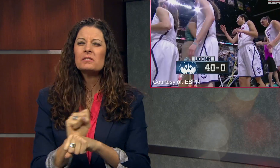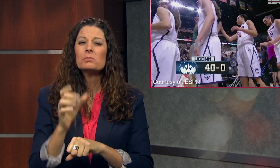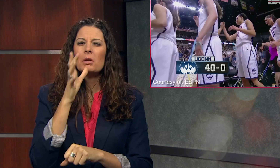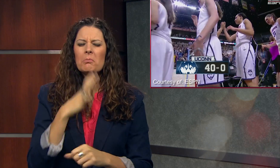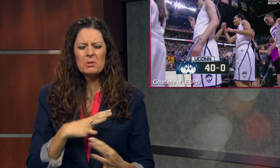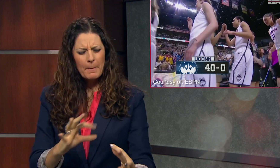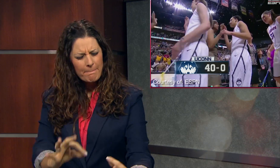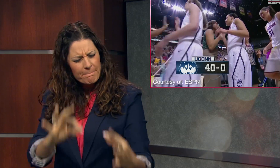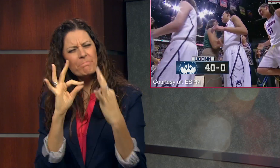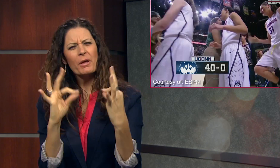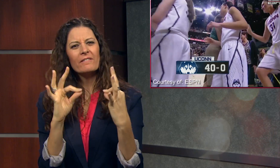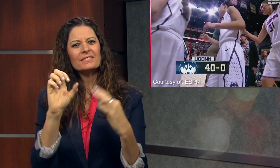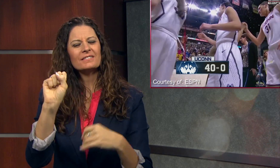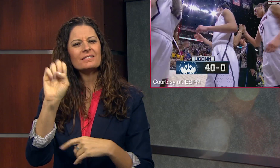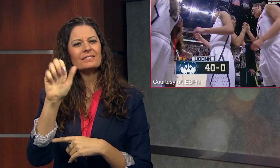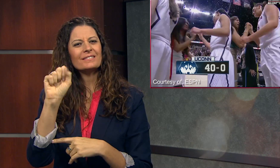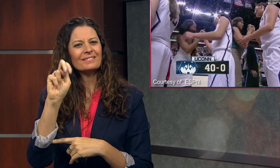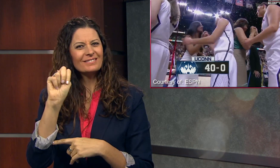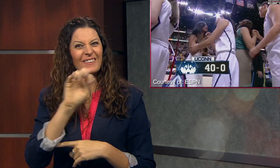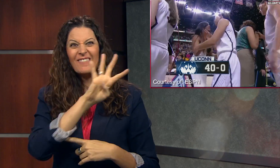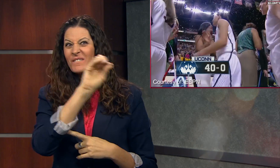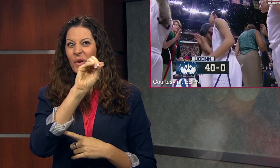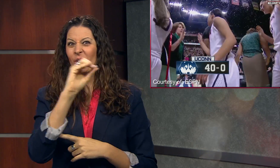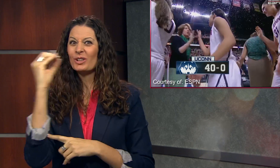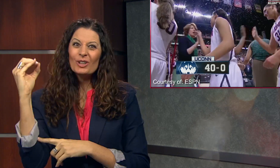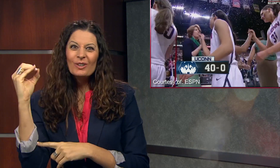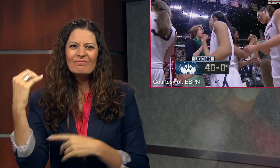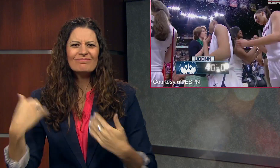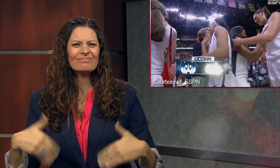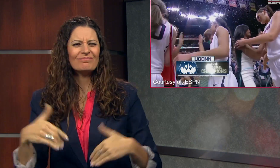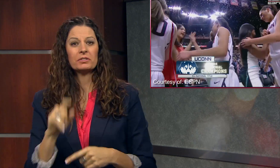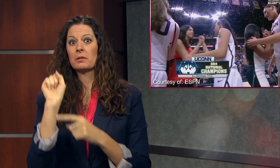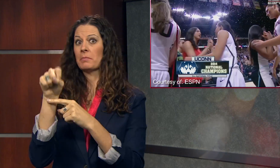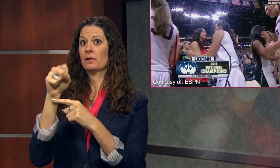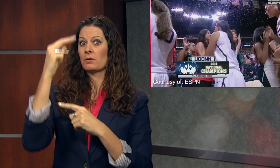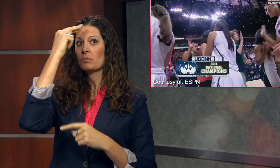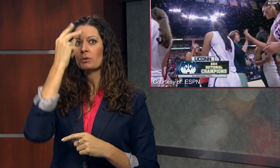WON THE N-C-DOUBLE-A TOURNAMENT AND ENDED THEIR SEASON UNDEFEATED WITH 40 WINS TOTAL.